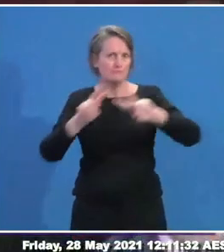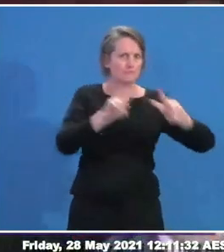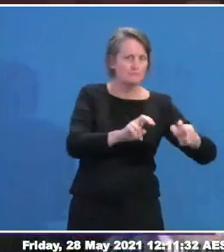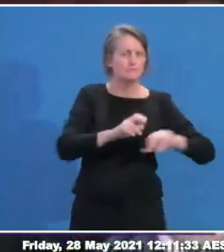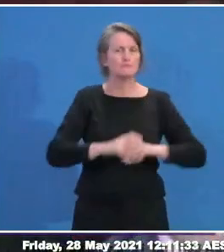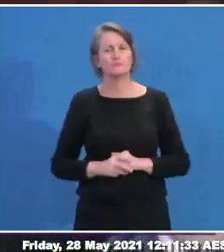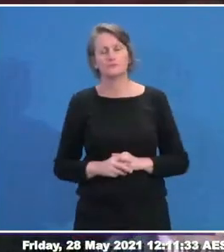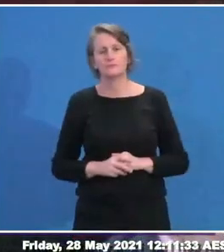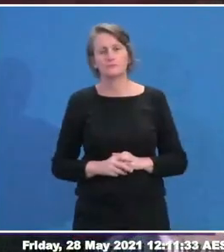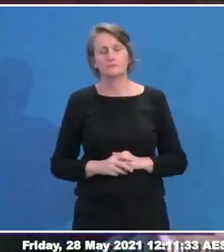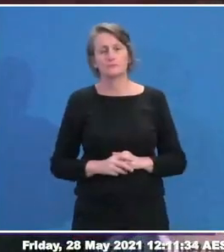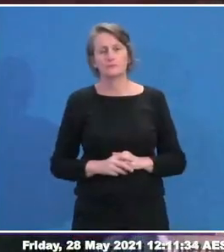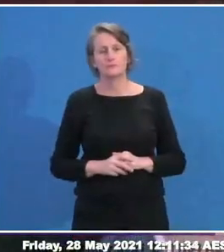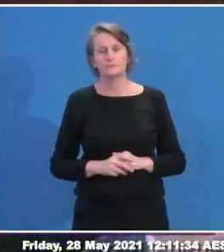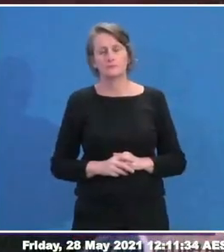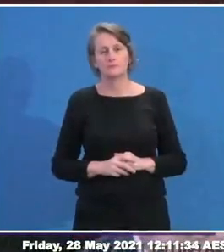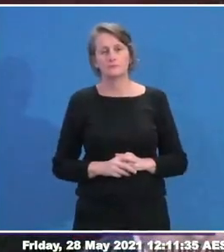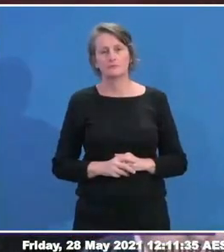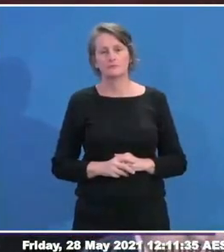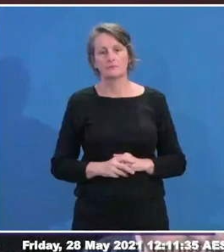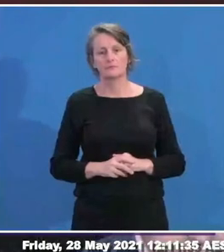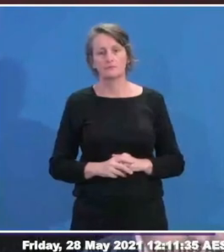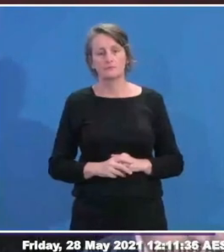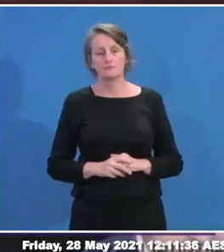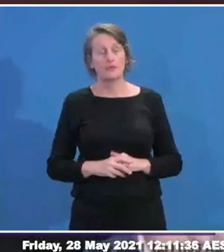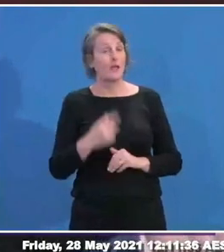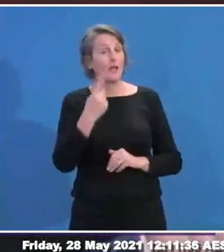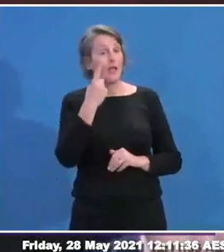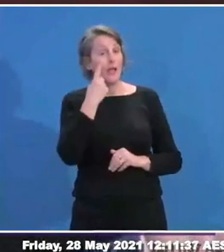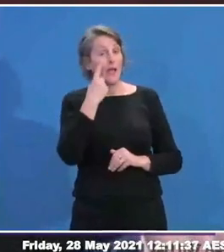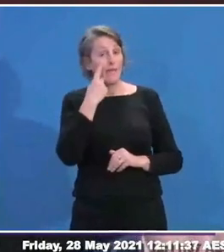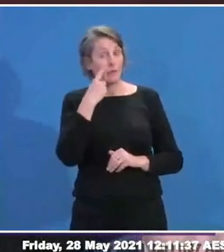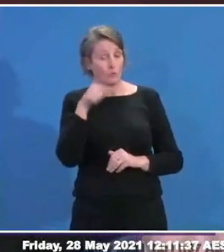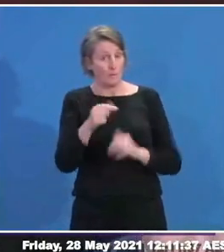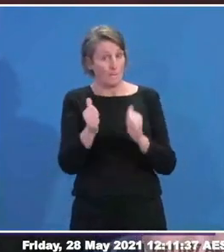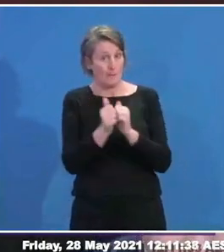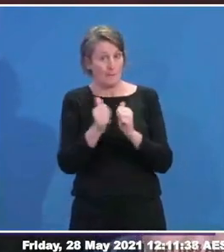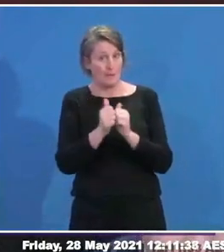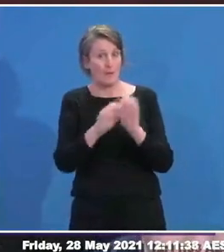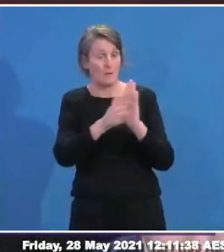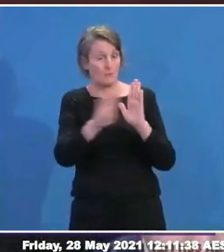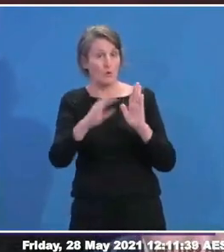Can I take you to that board report of 13 August now. Do you have that in front of you?